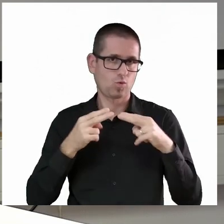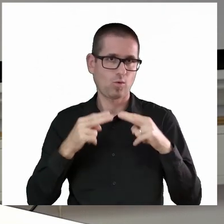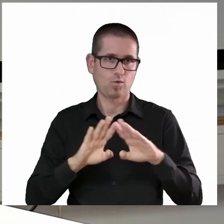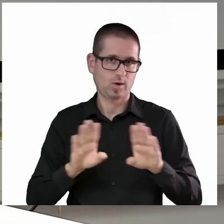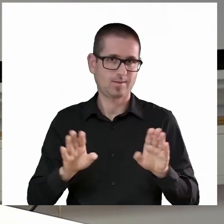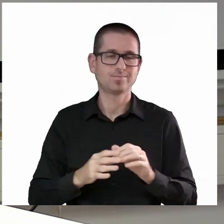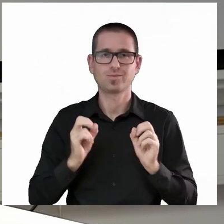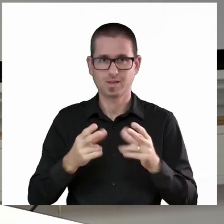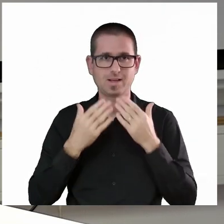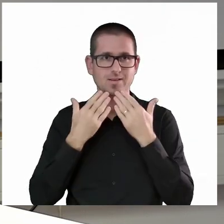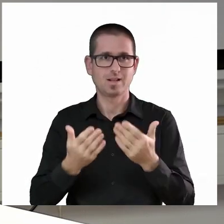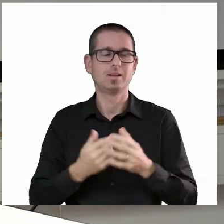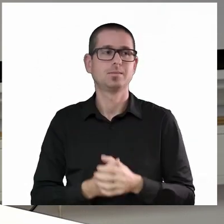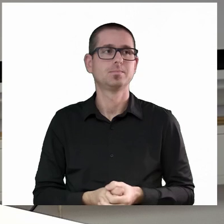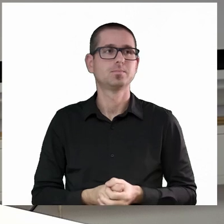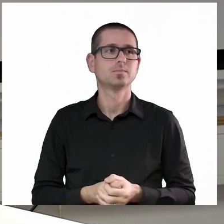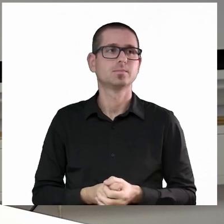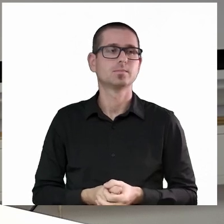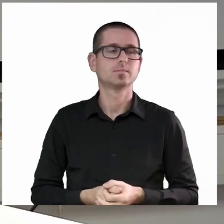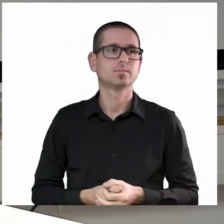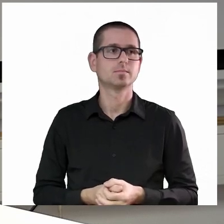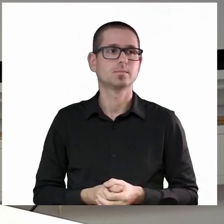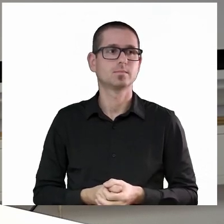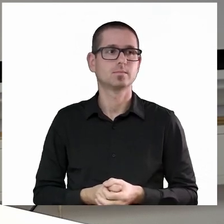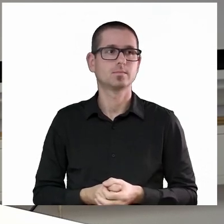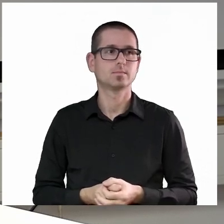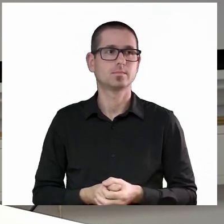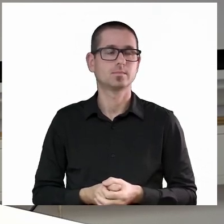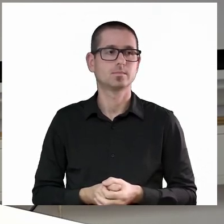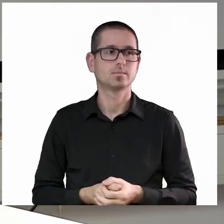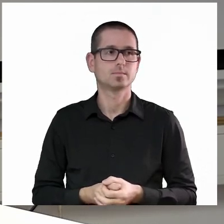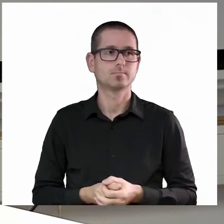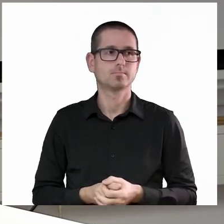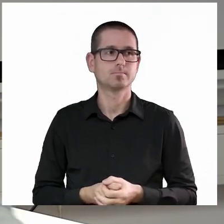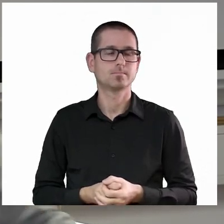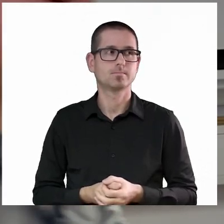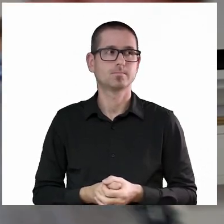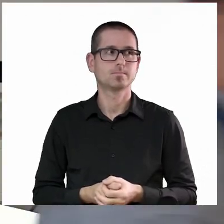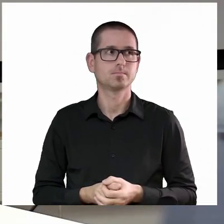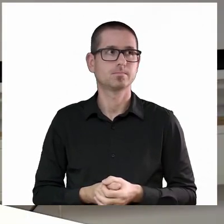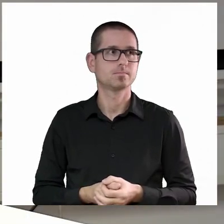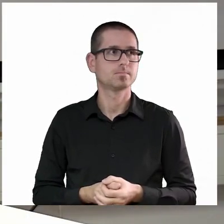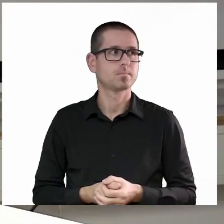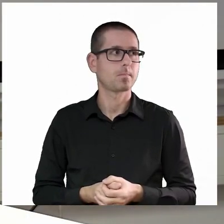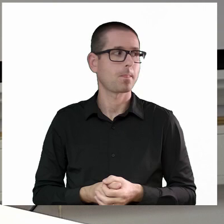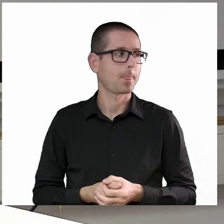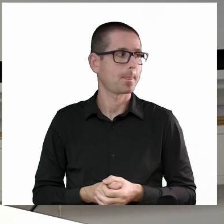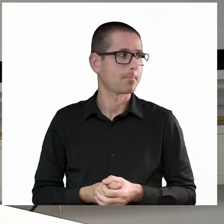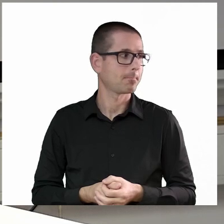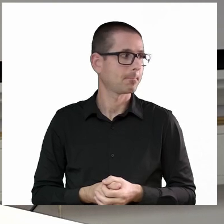Thank you. Please, I try